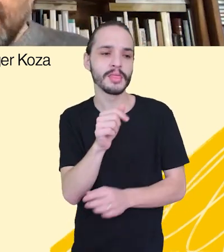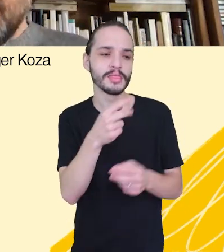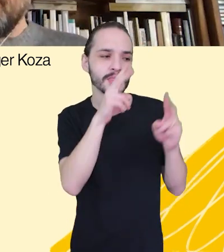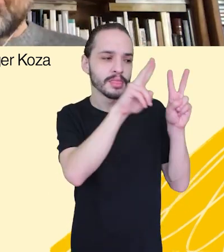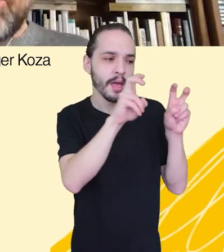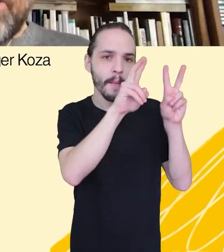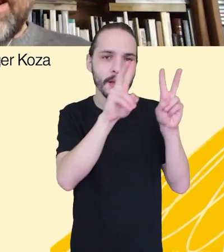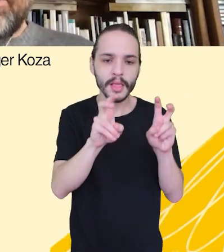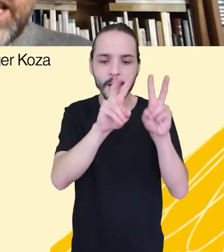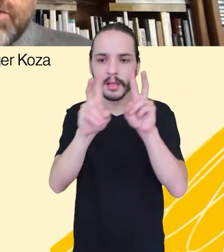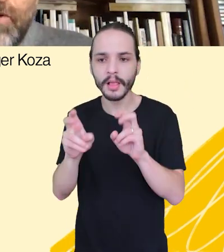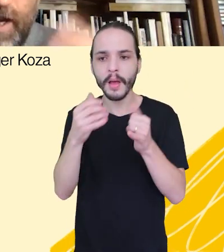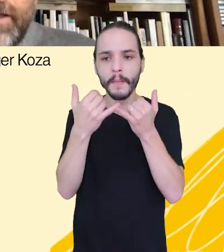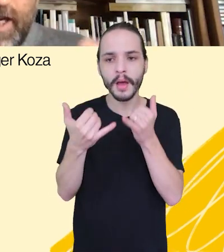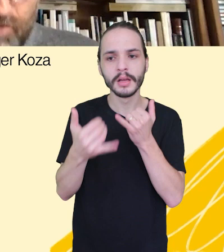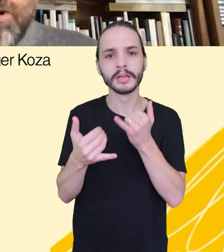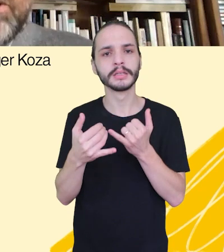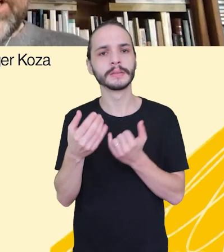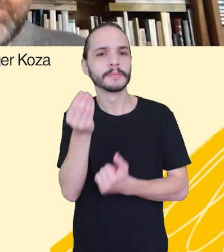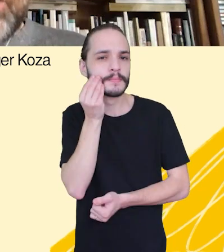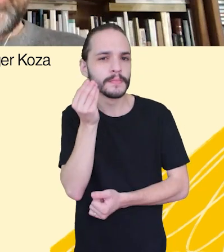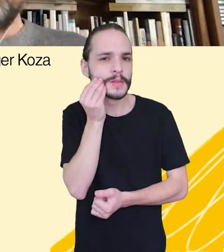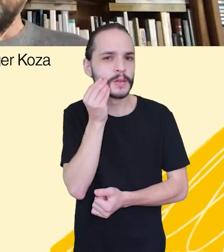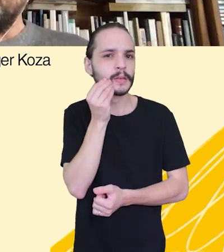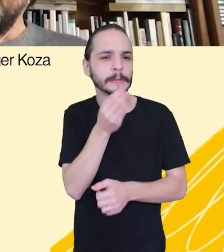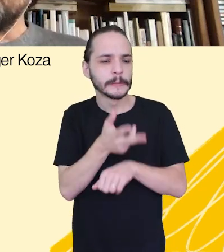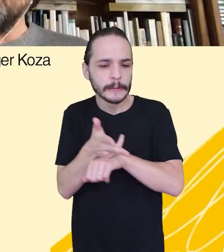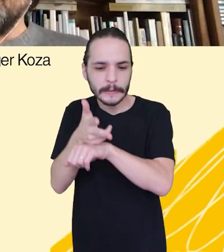and explored in your films.